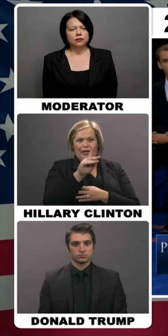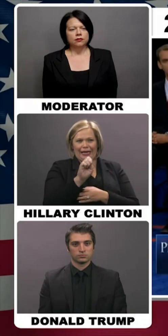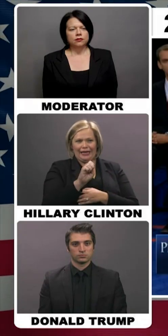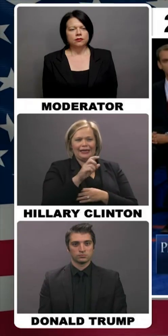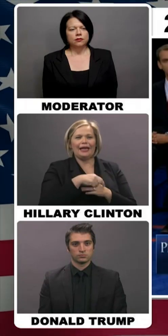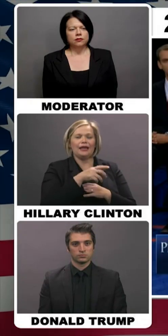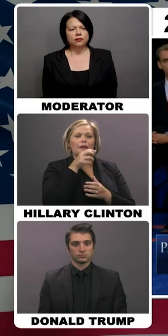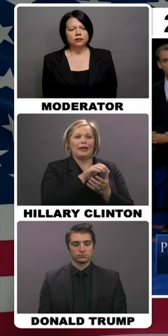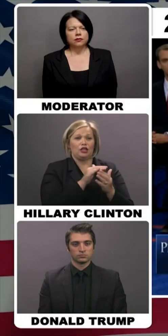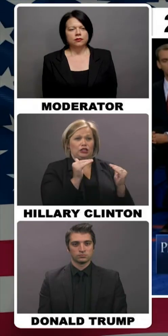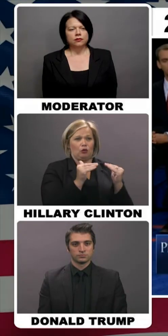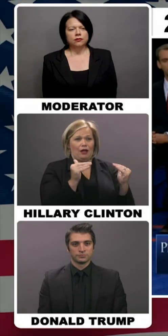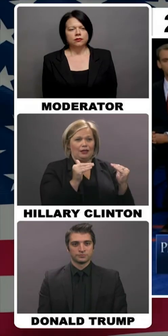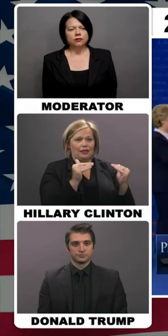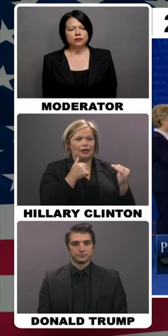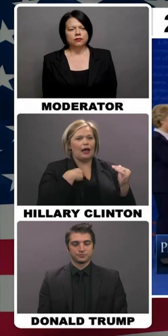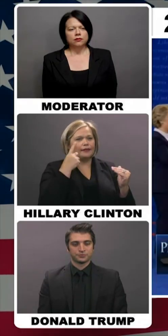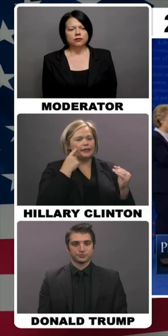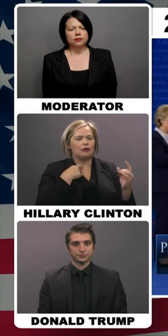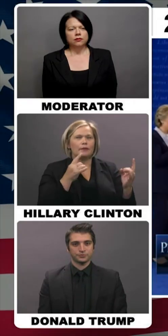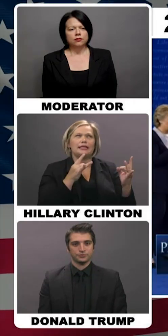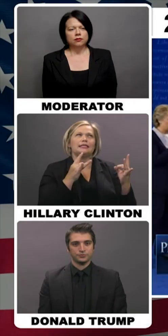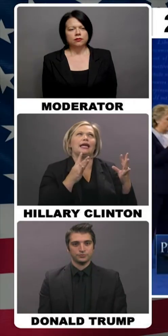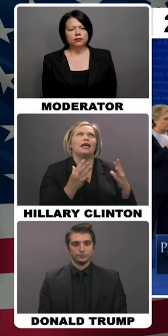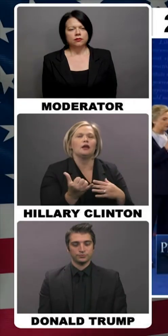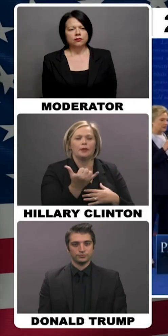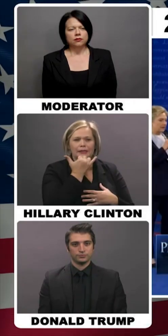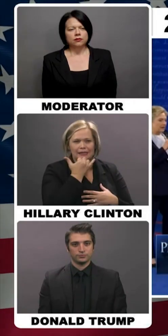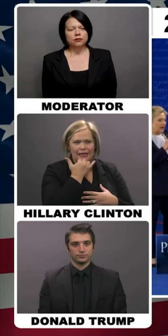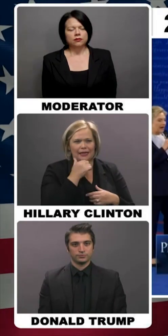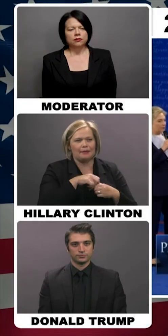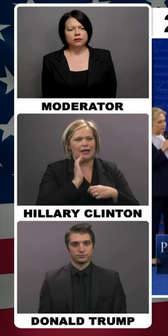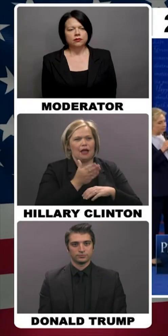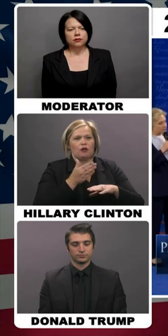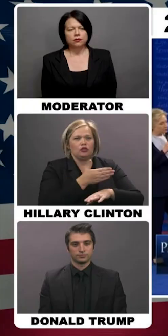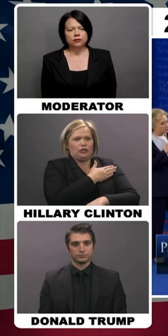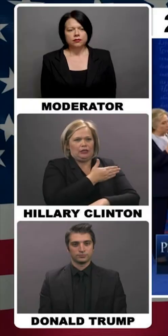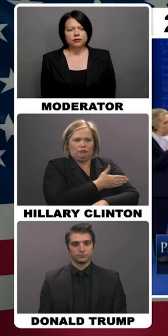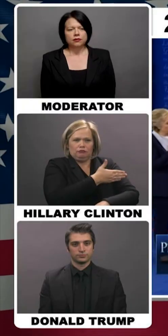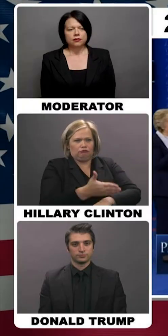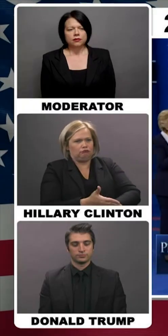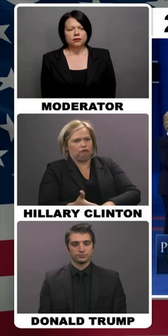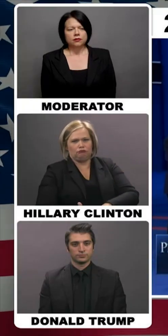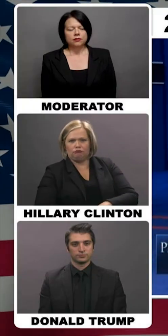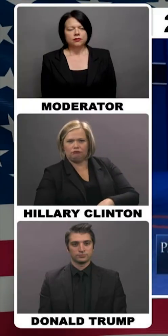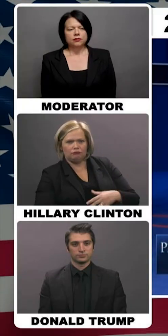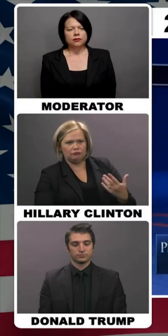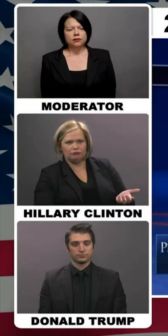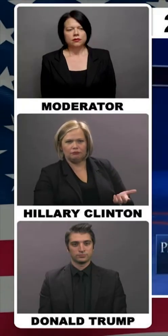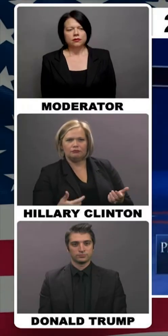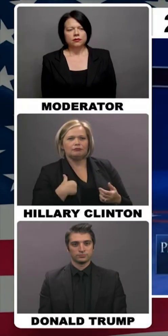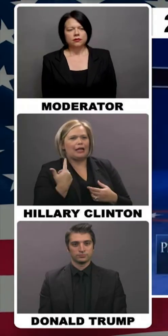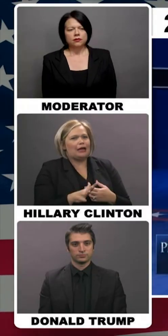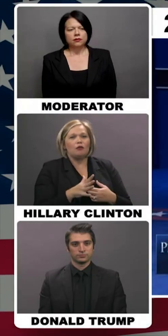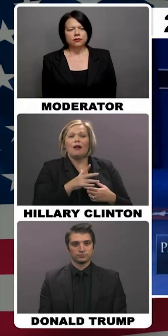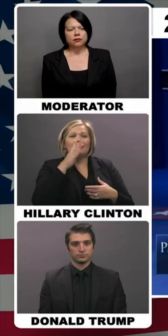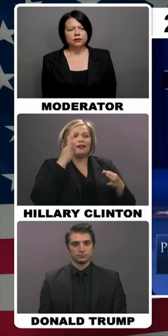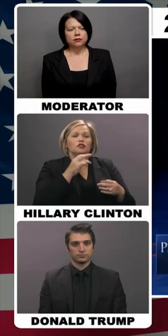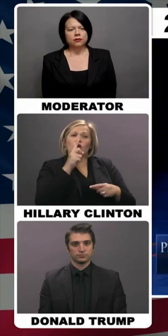I think that would be a terrible mistake and would take us backwards. I want a Supreme Court that doesn't always side with corporate interests.